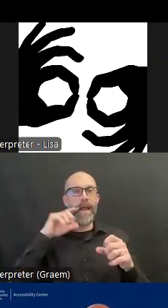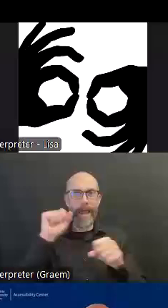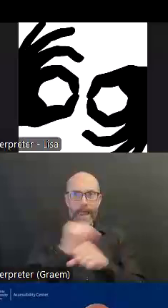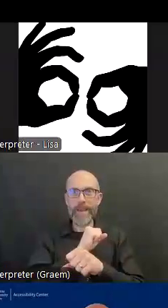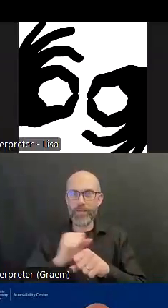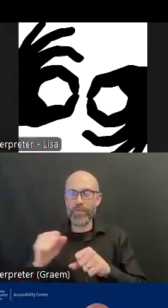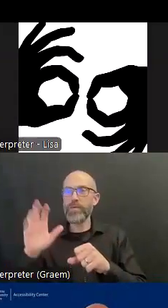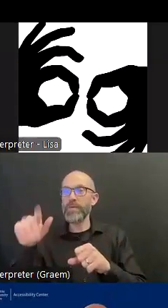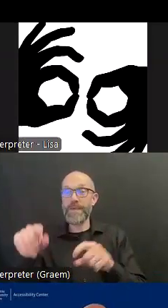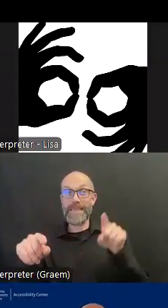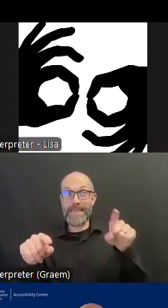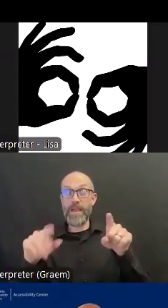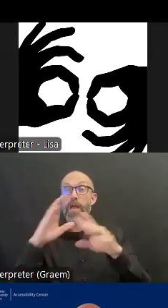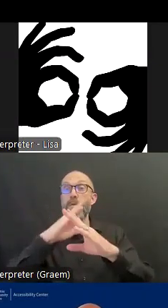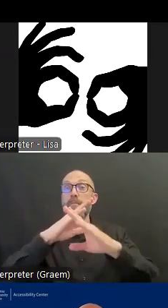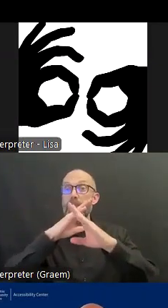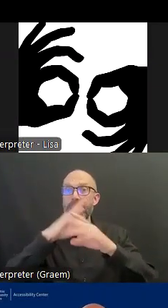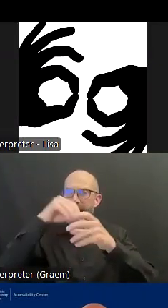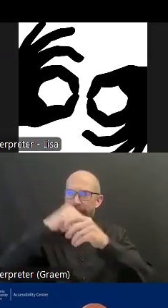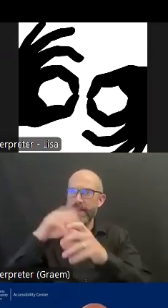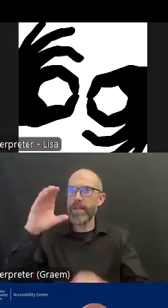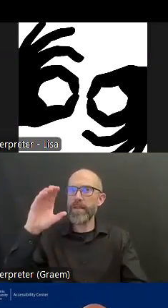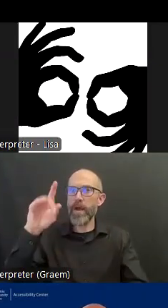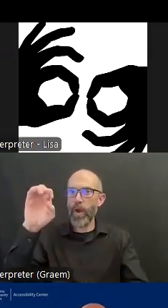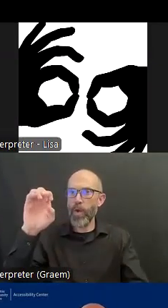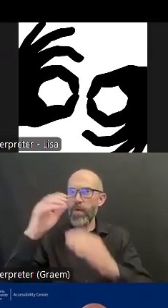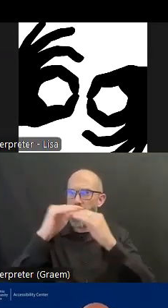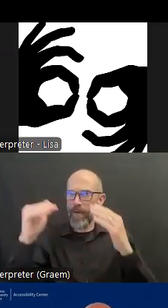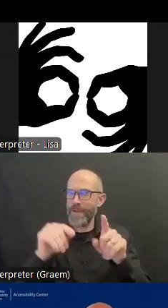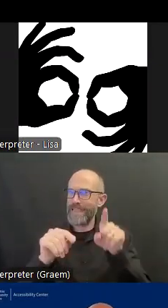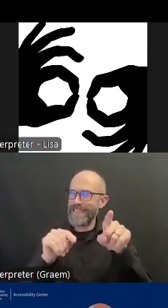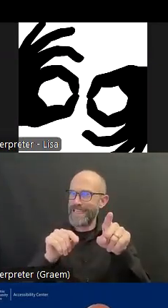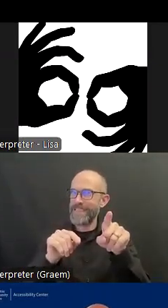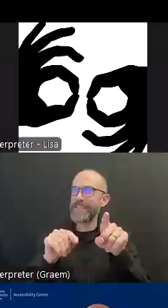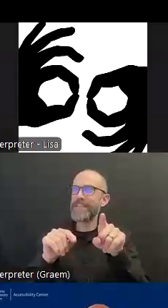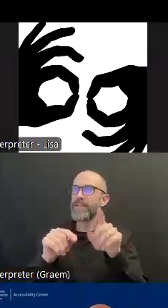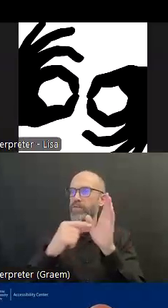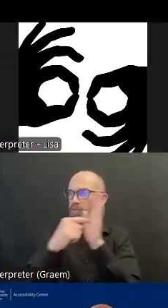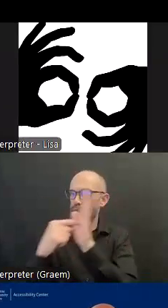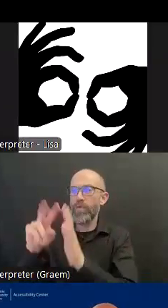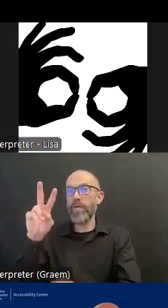in the code" level to a developer or a vendor, and that makes it far more likely that they then might